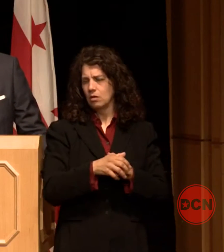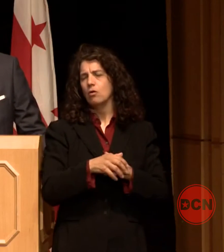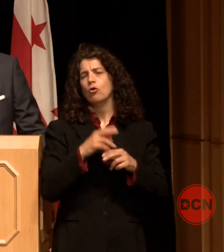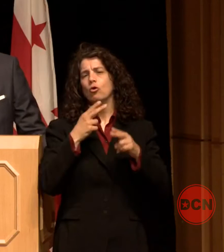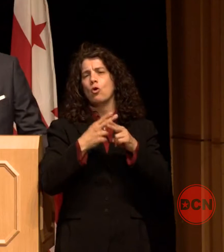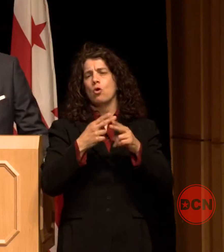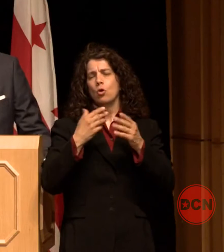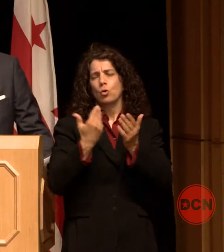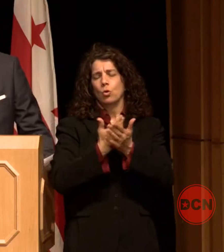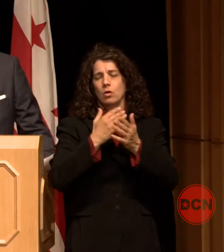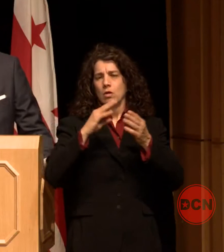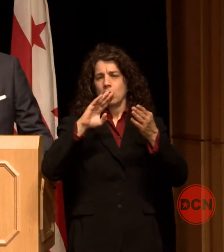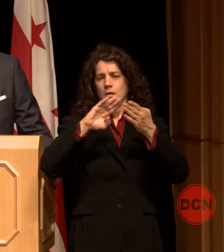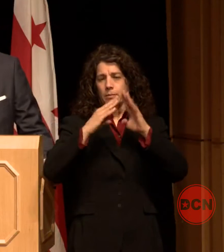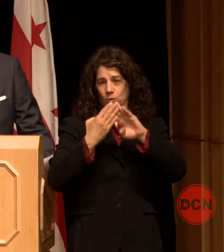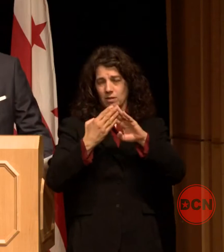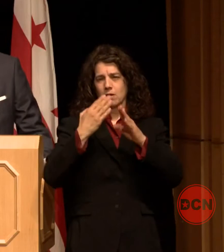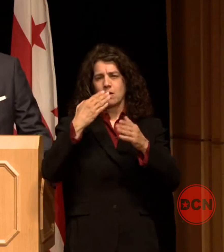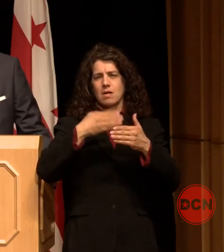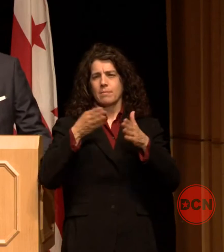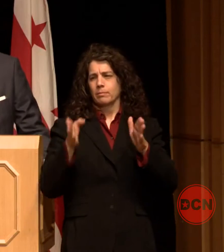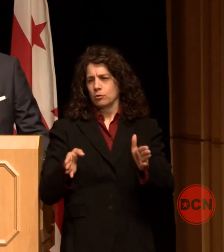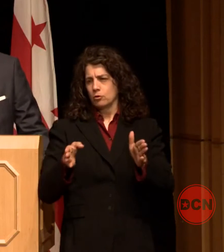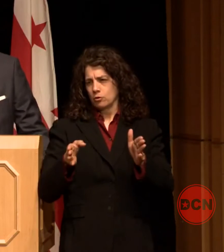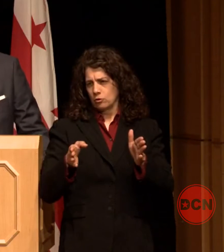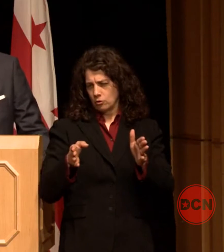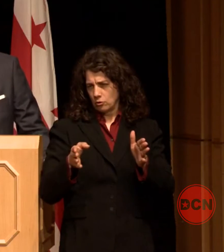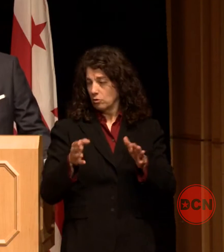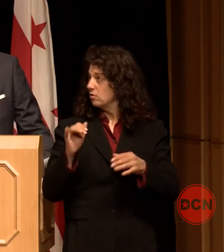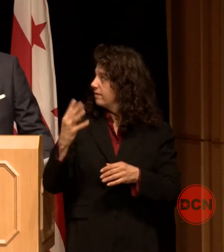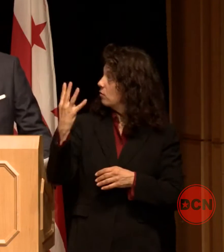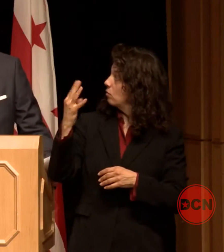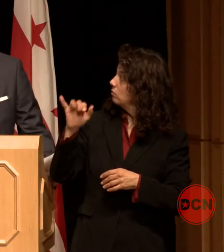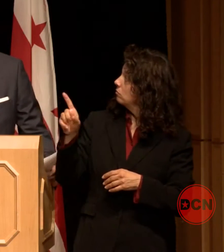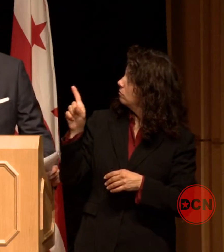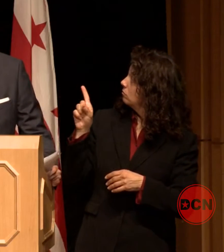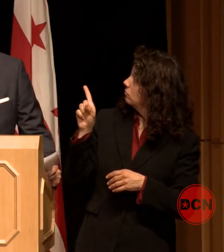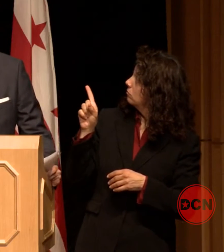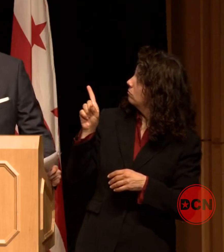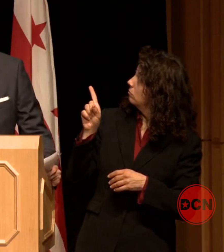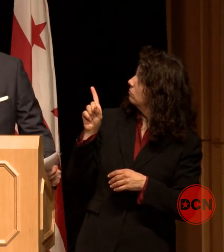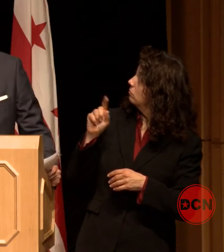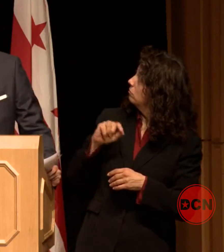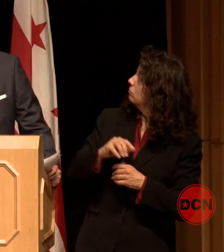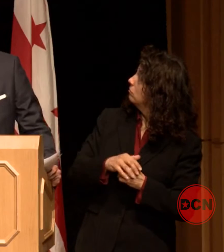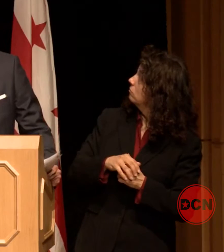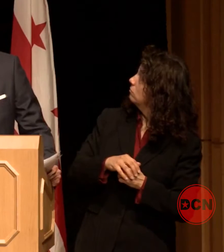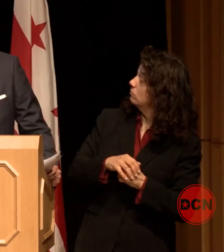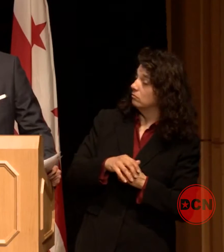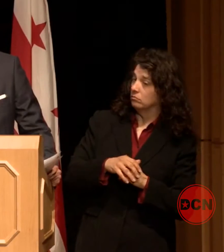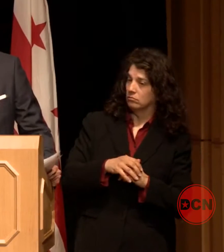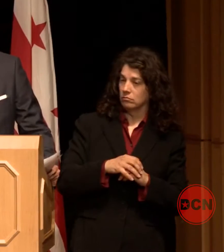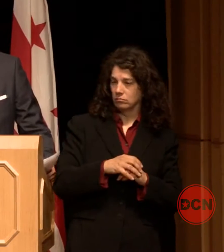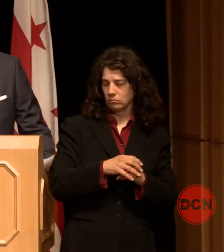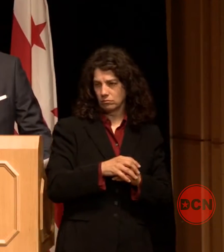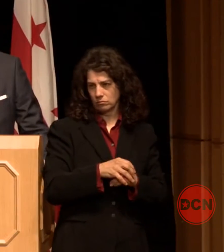RICHARDSON DWELLINGS, NORTHWEST 1 AND PARK MORTON. FOR THE FIRST TIME SINCE NEW COMMUNITIES WAS LAUNCHED IN